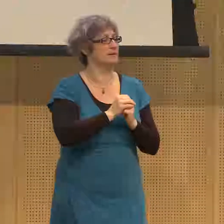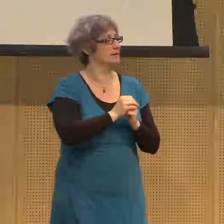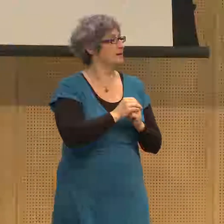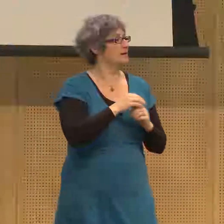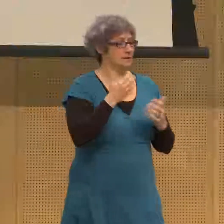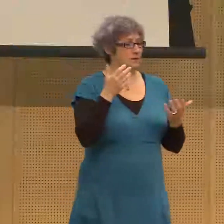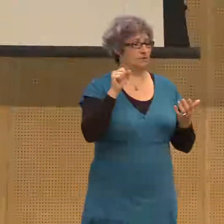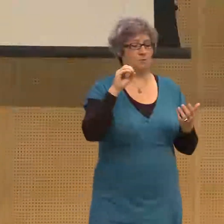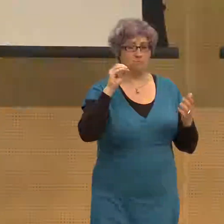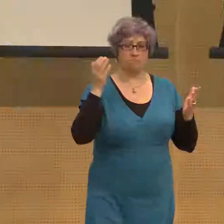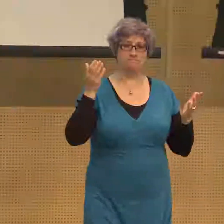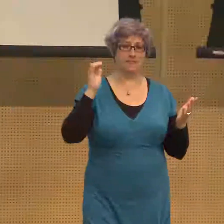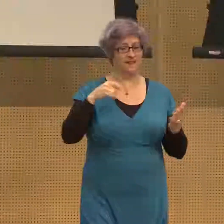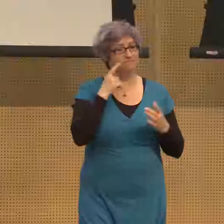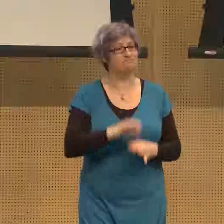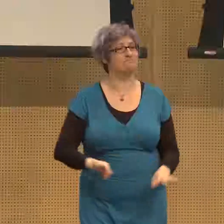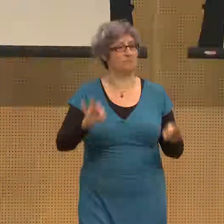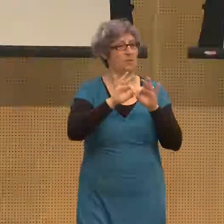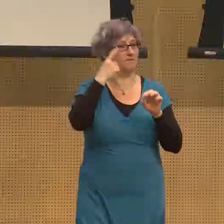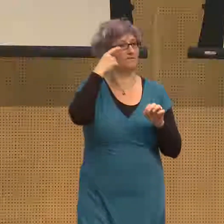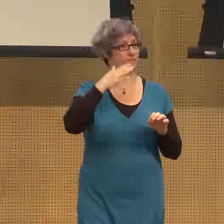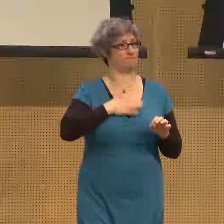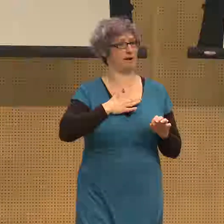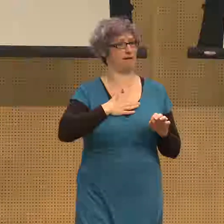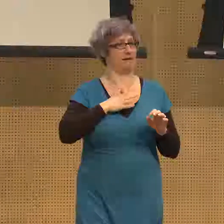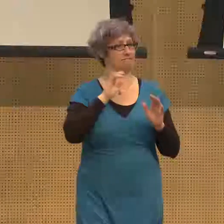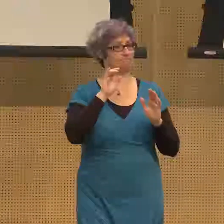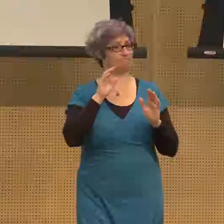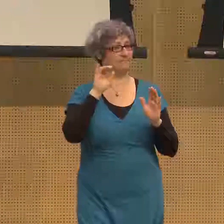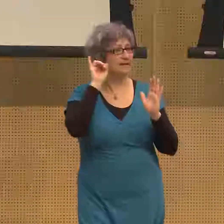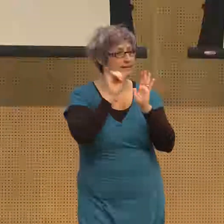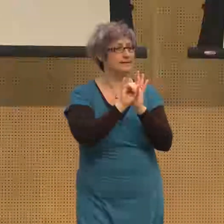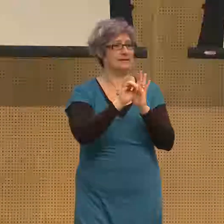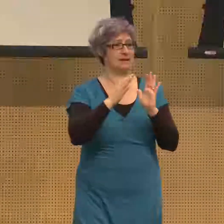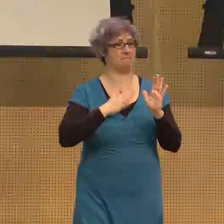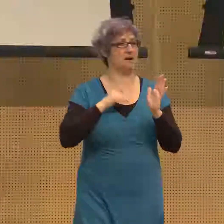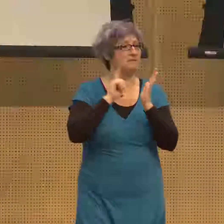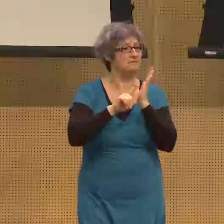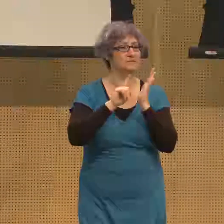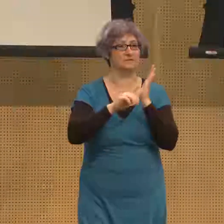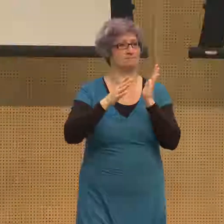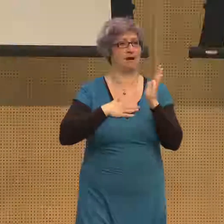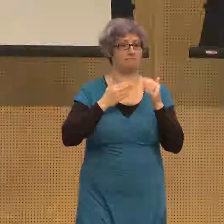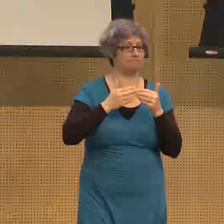a member of that, and I value my experiences from my parents.